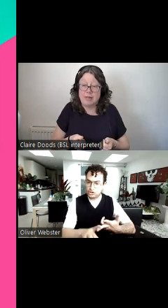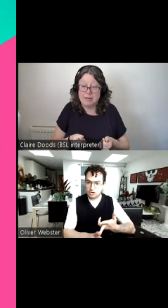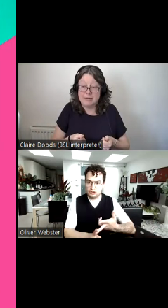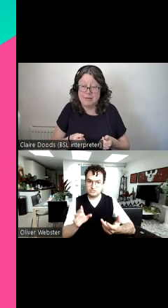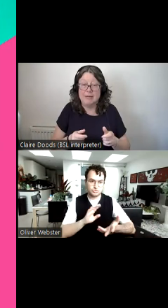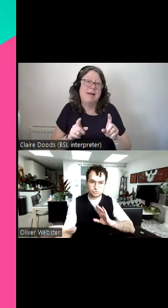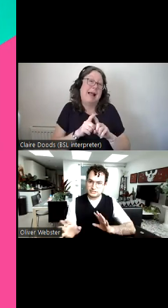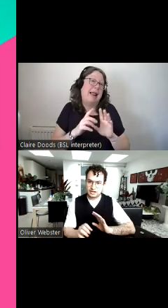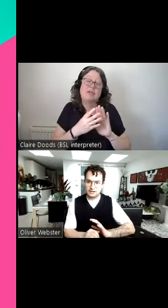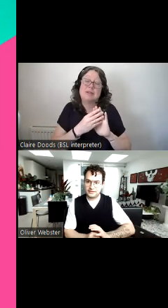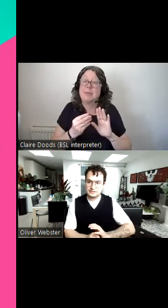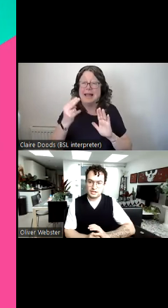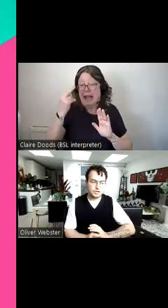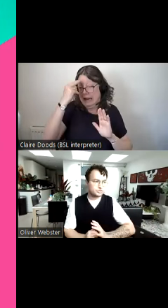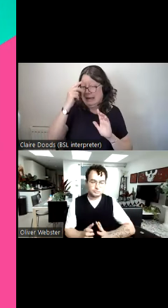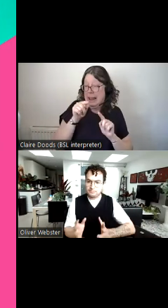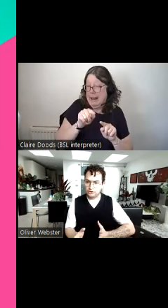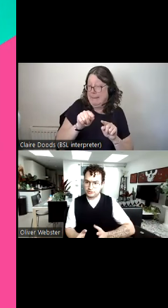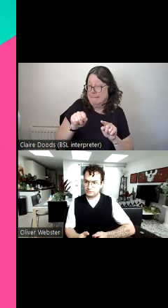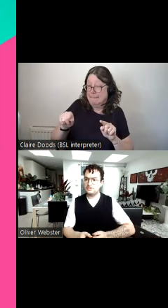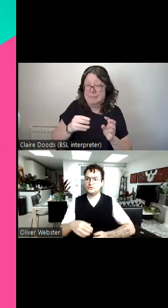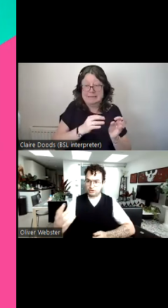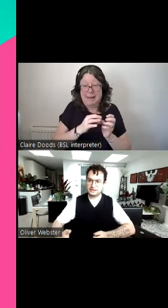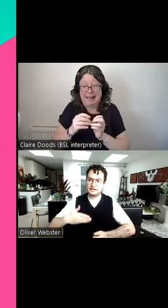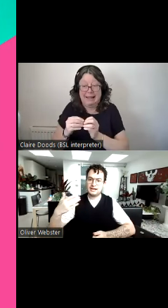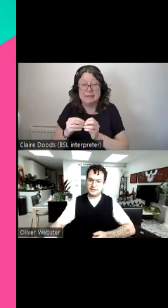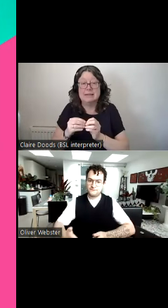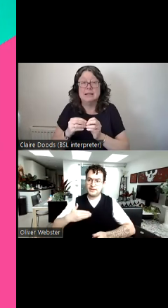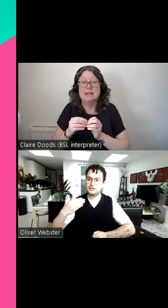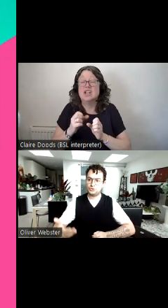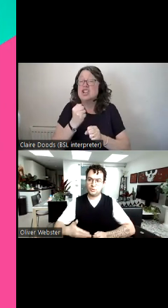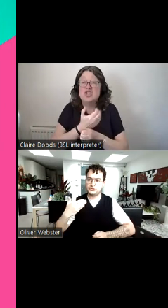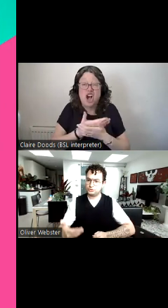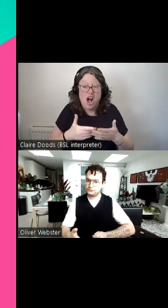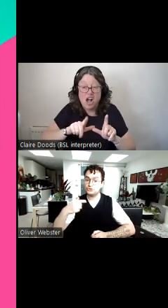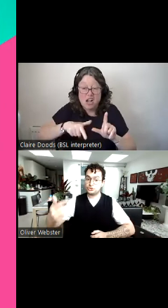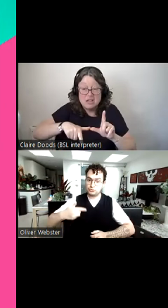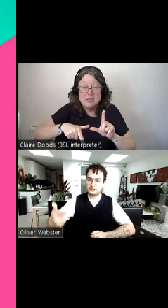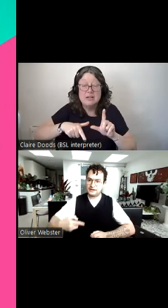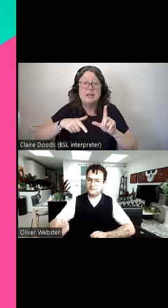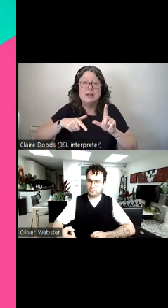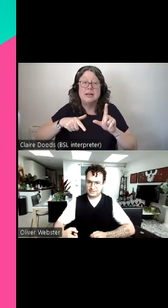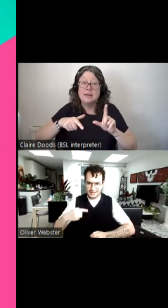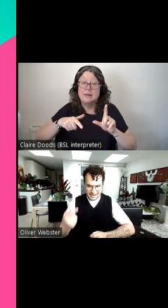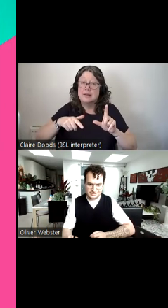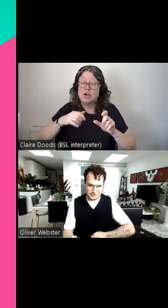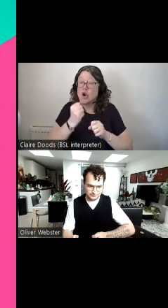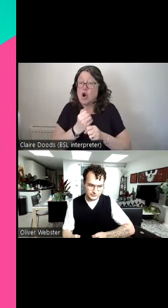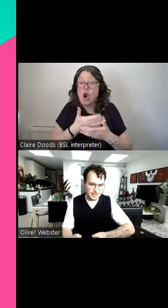jargon, all these kinds of things. Where possible, try and collect information that will be useful during that filming and editing.